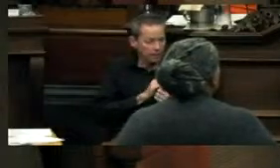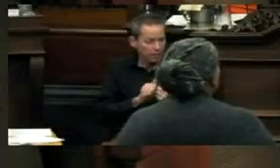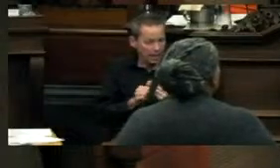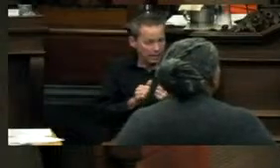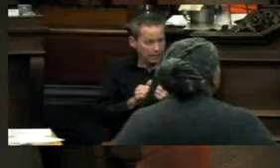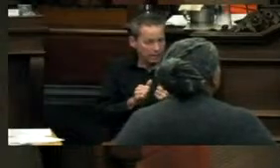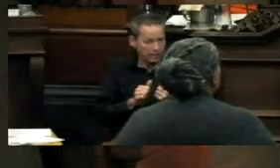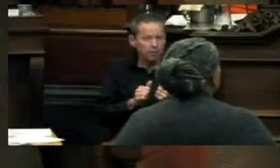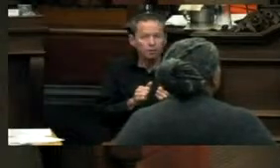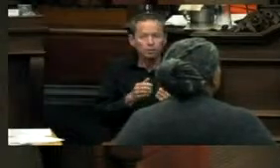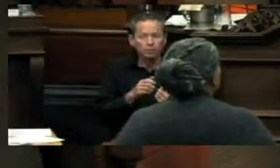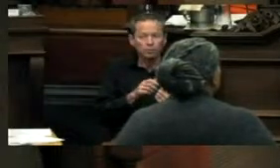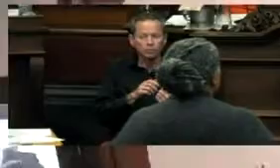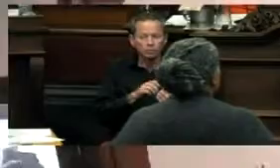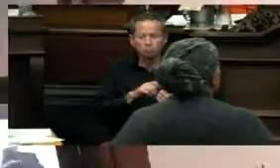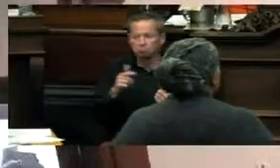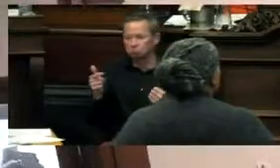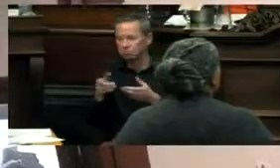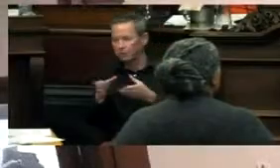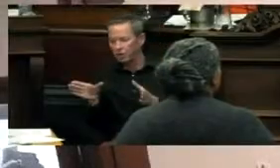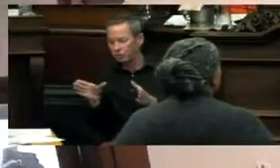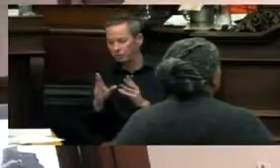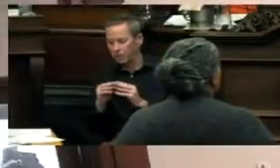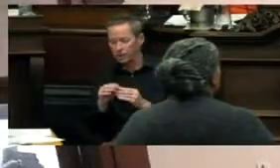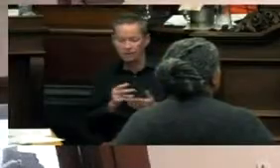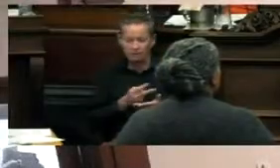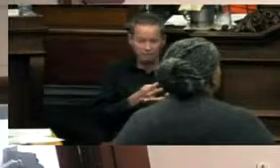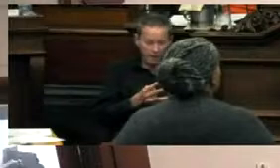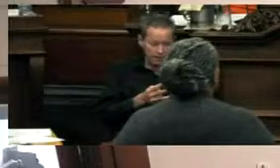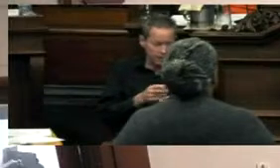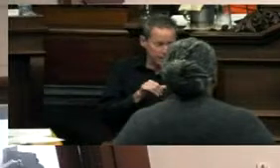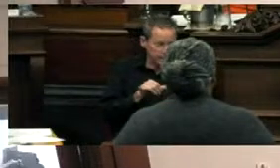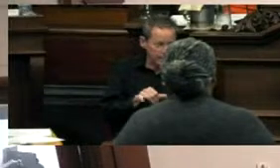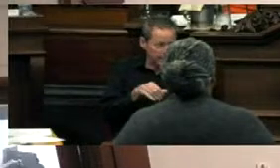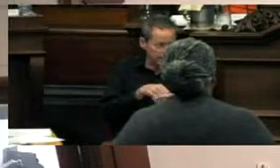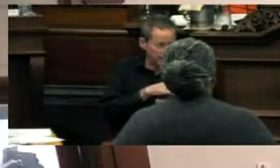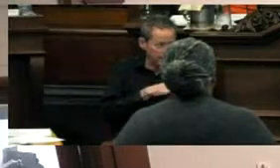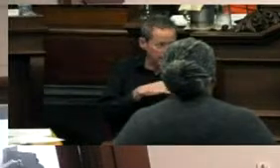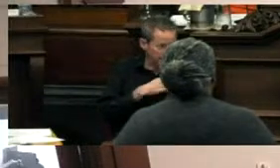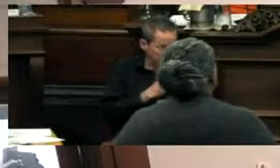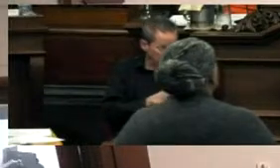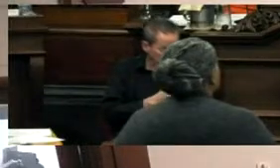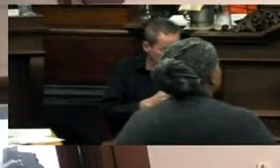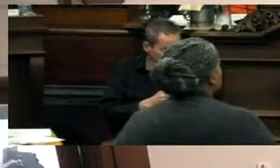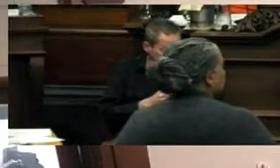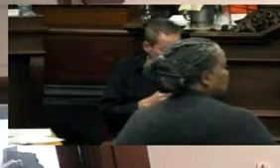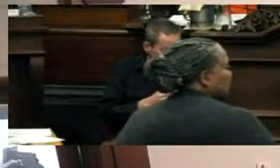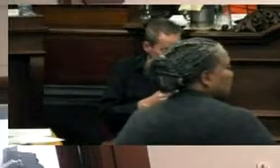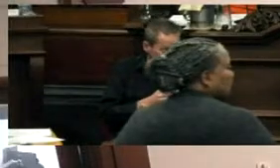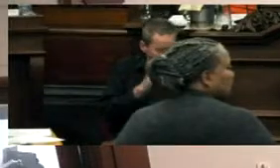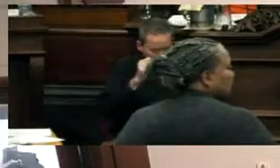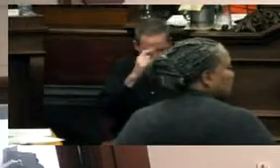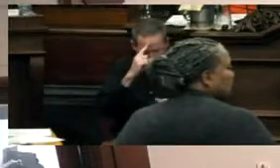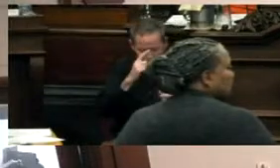Got it. So I think we just vote on the item and if it passes, it goes to the general meeting. If